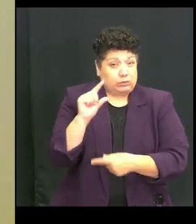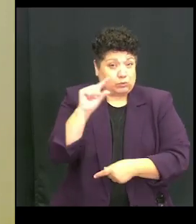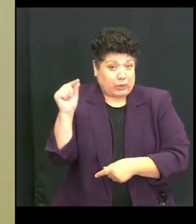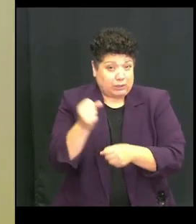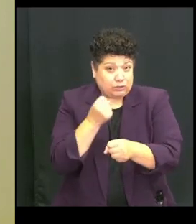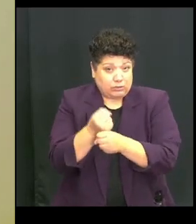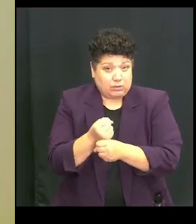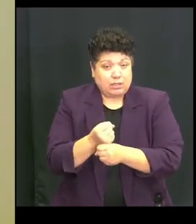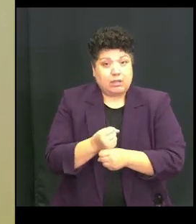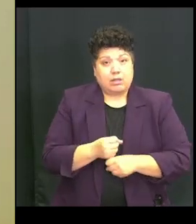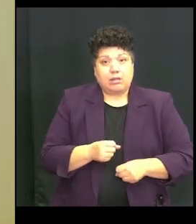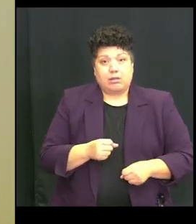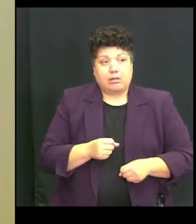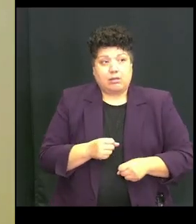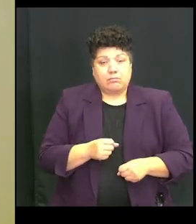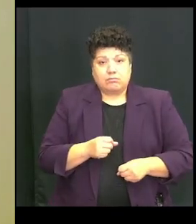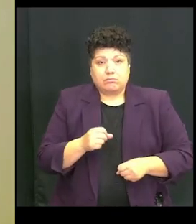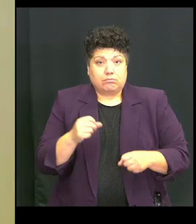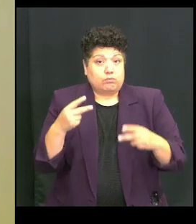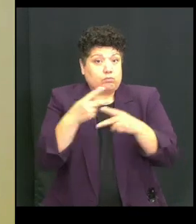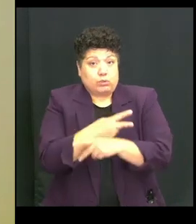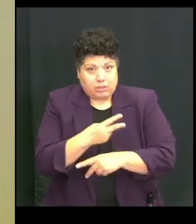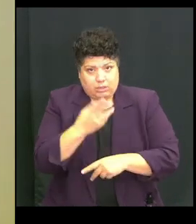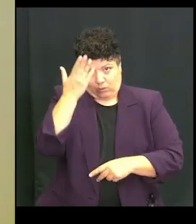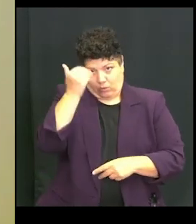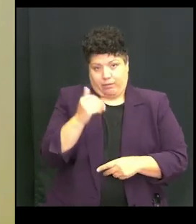or aggravated by the frequency of elections.